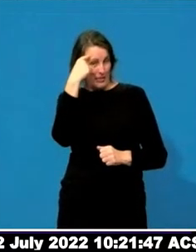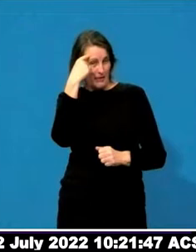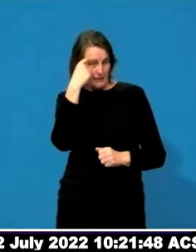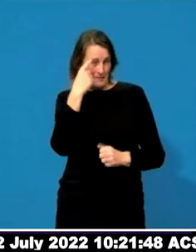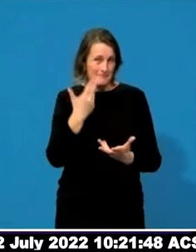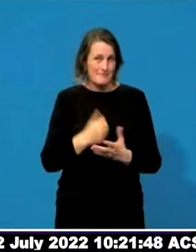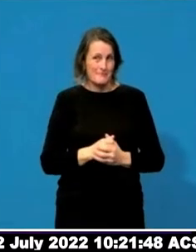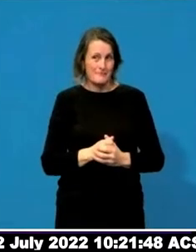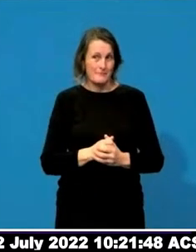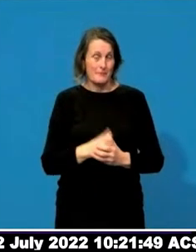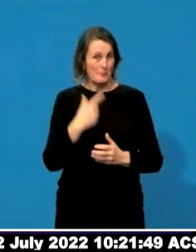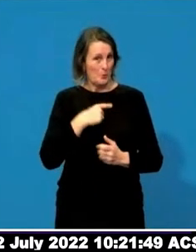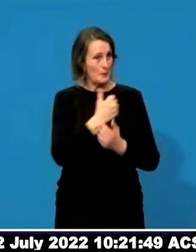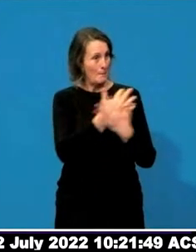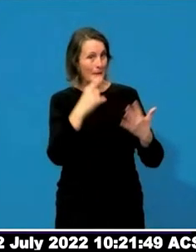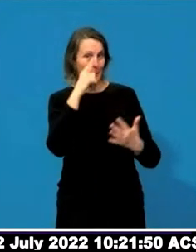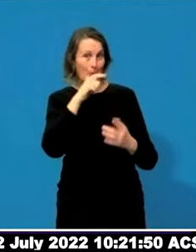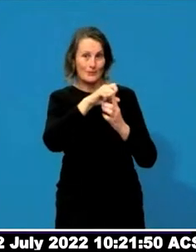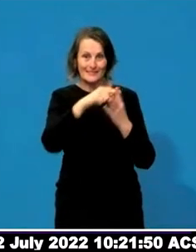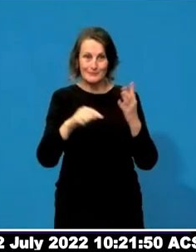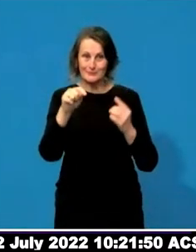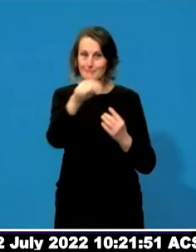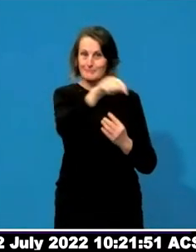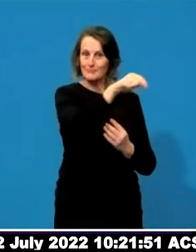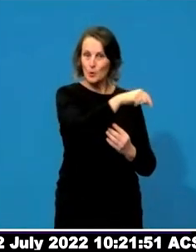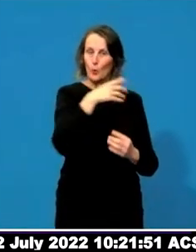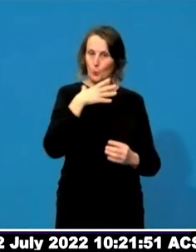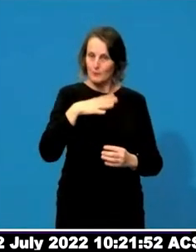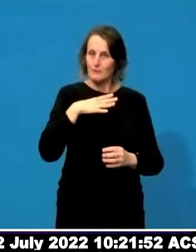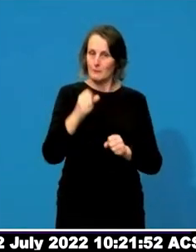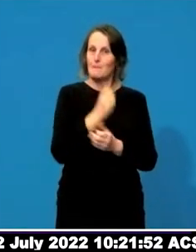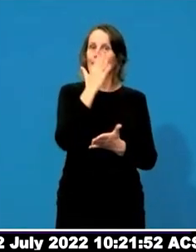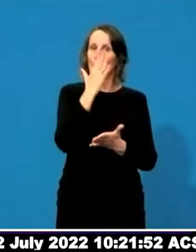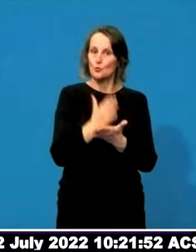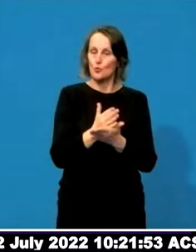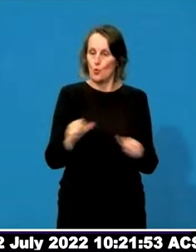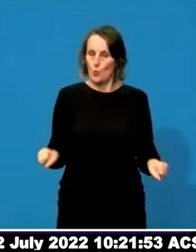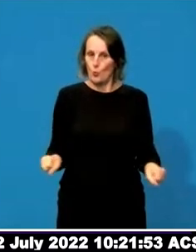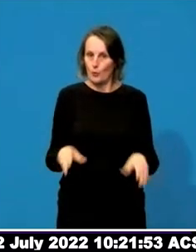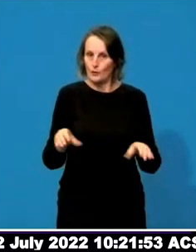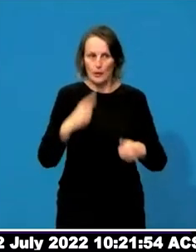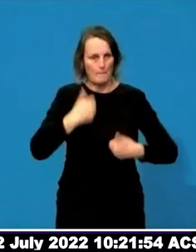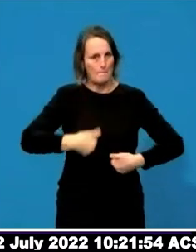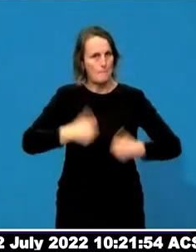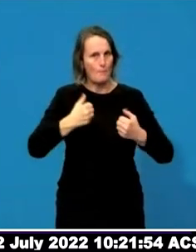because of that, there should be some way of making sure wheelchairs are working well in Tennant Creek?